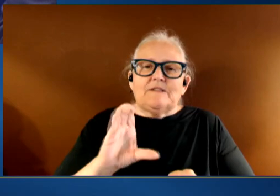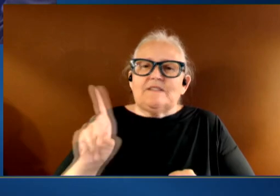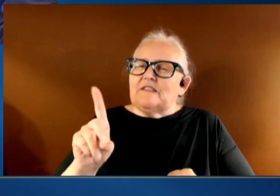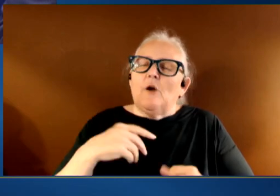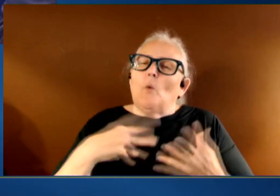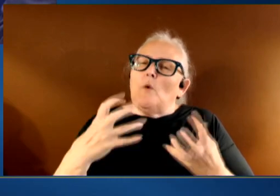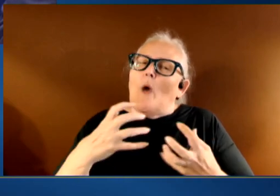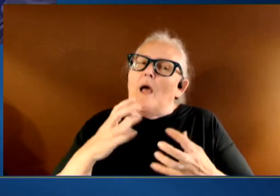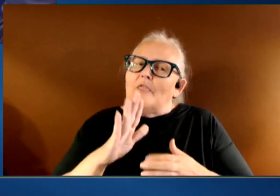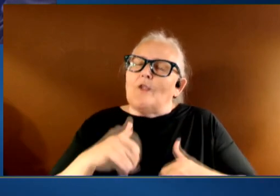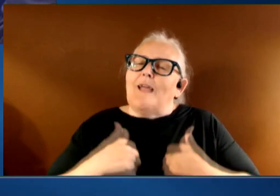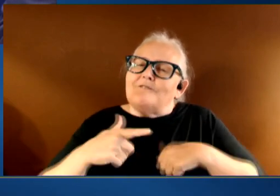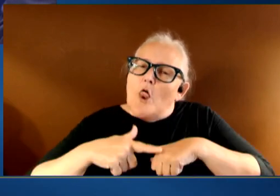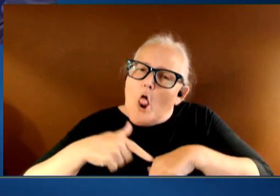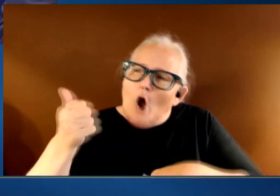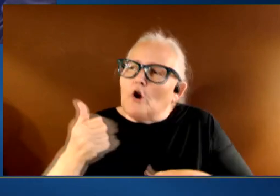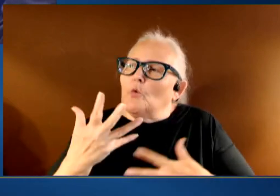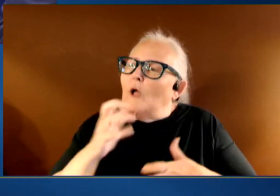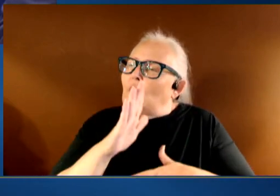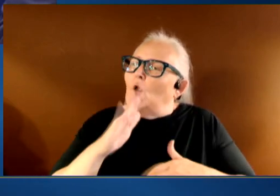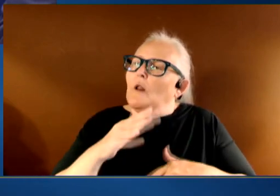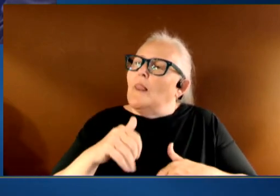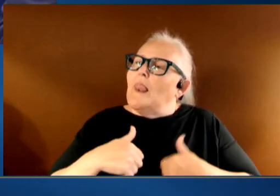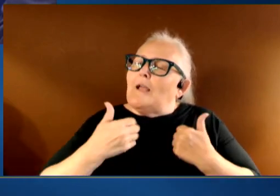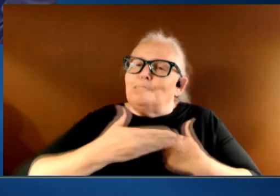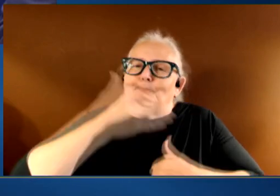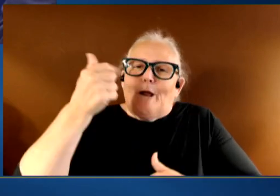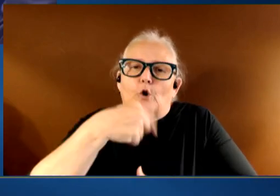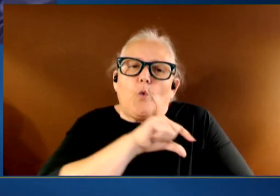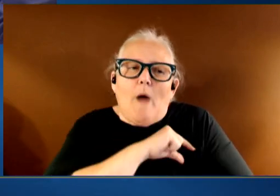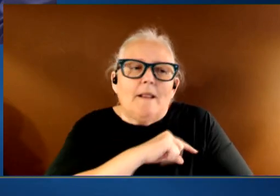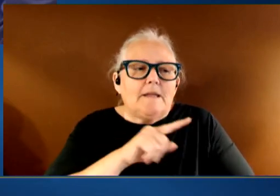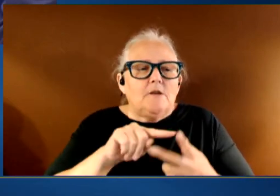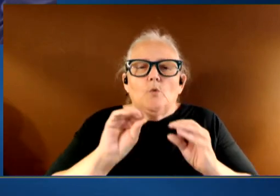to improve quality of life. We want to take pain away. So, we really want to study what